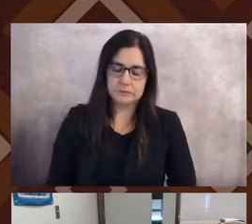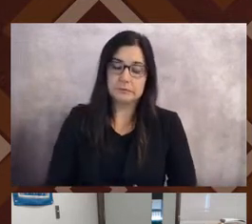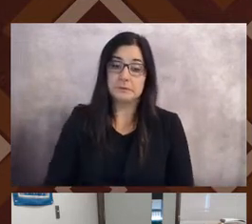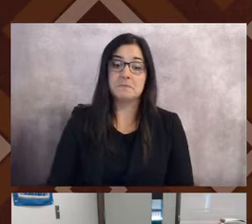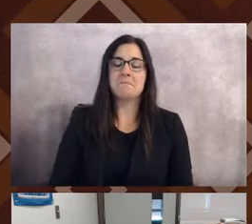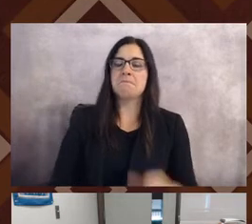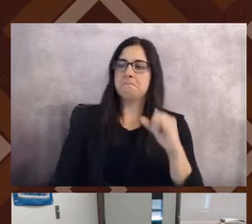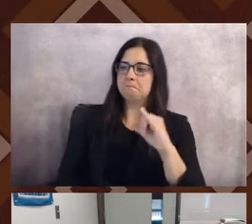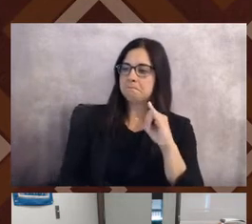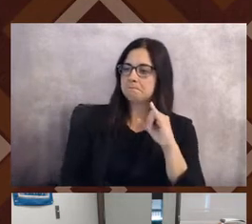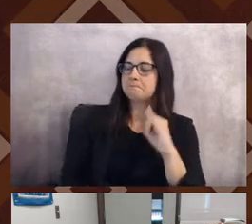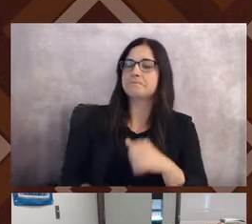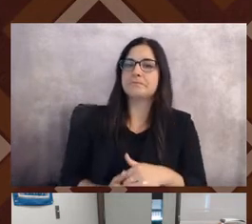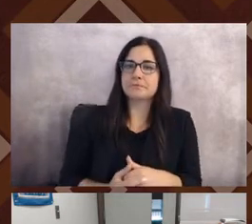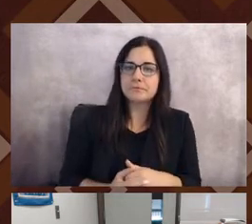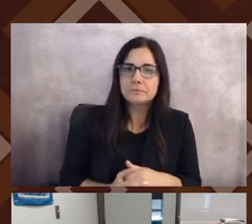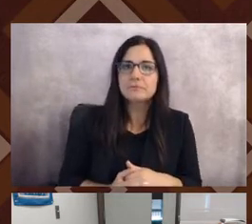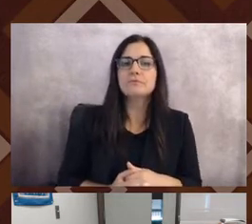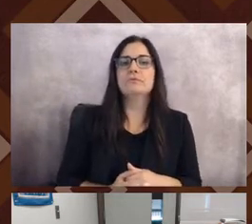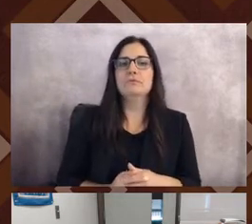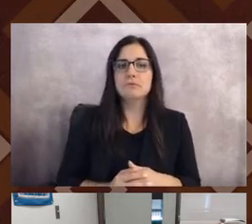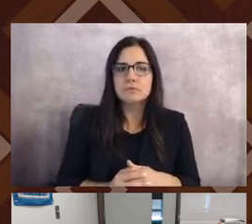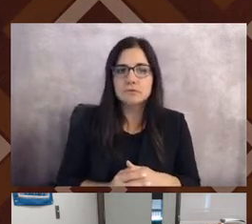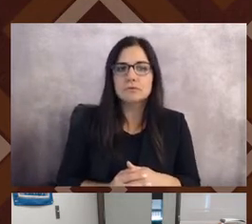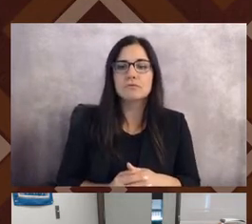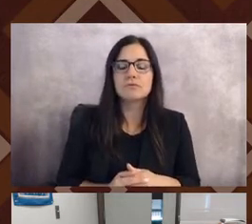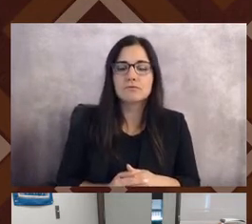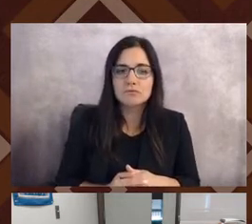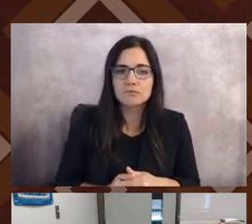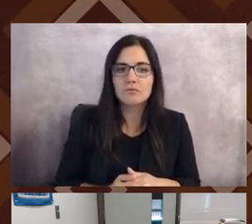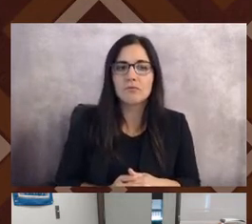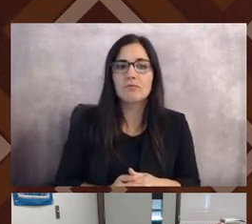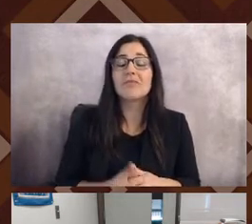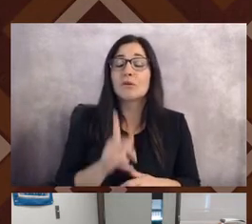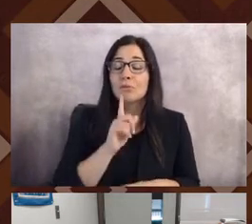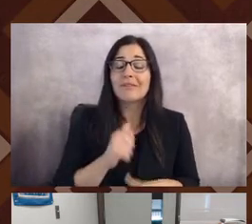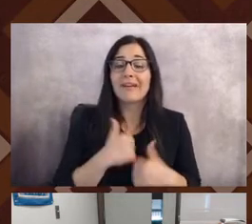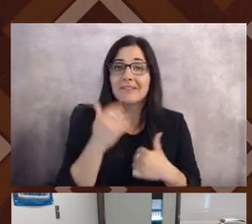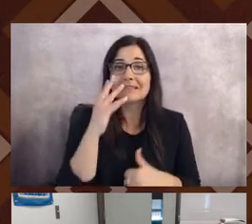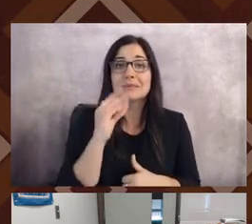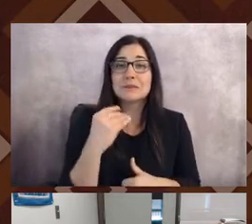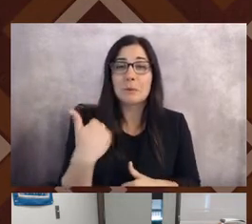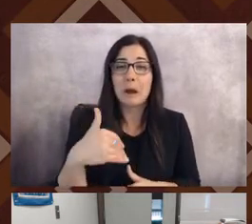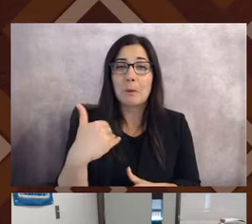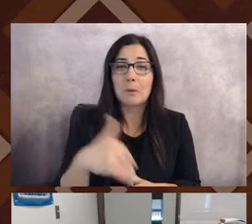I think it's a very real life experience from that